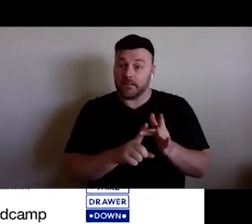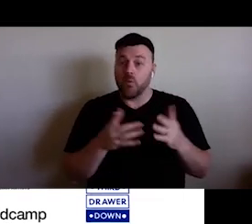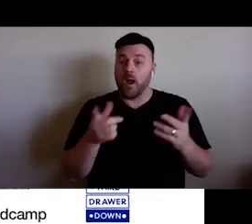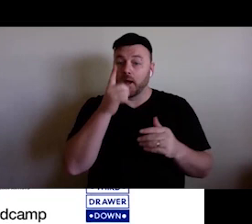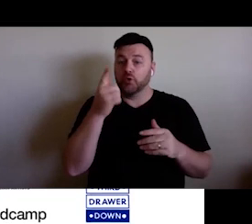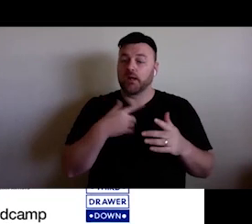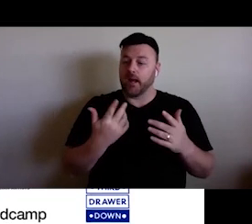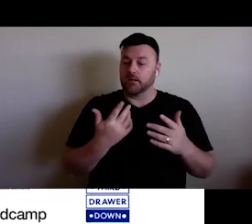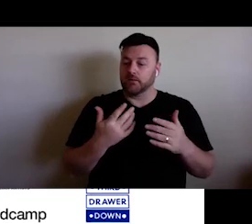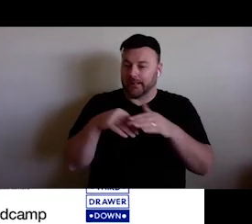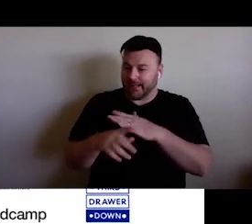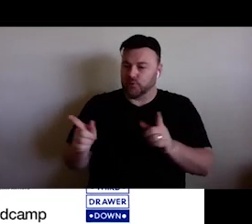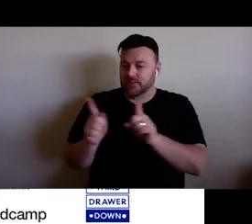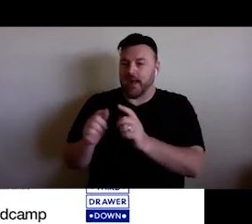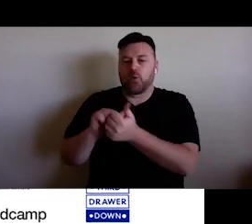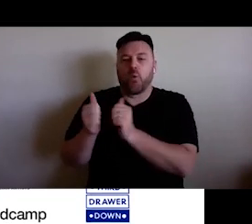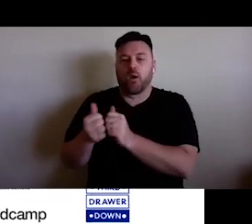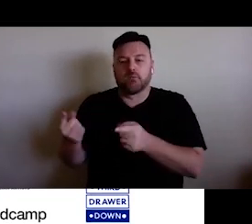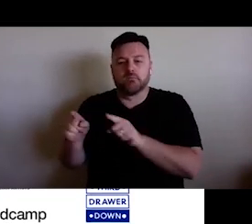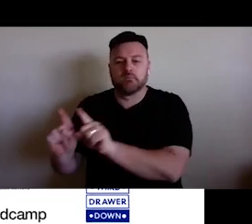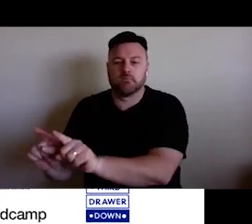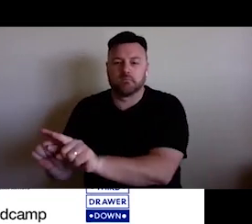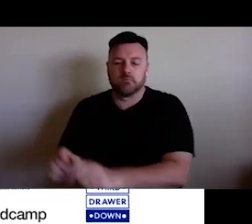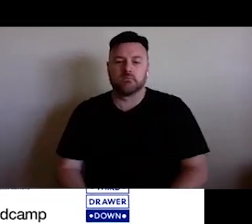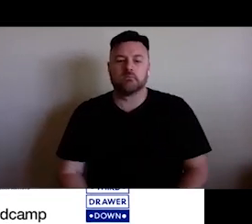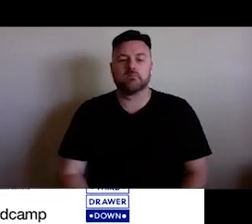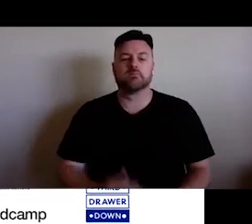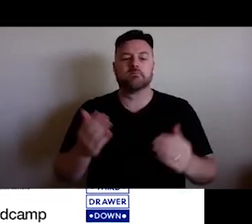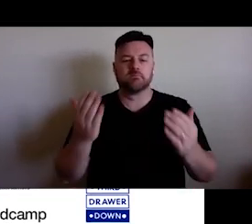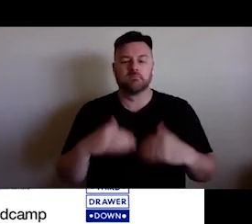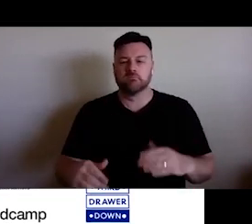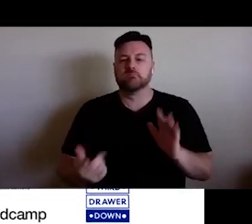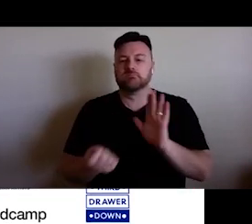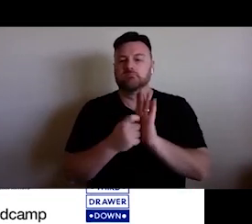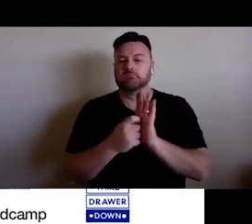talk more in-depth about is donations - things like Kickstarter,